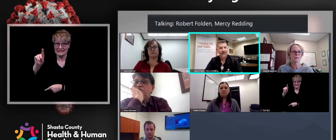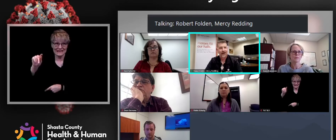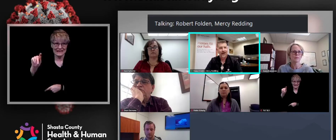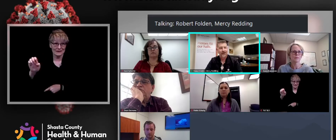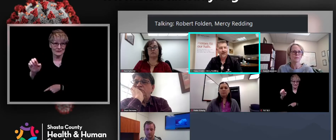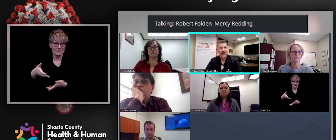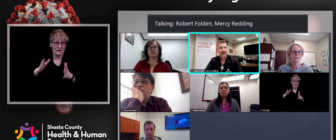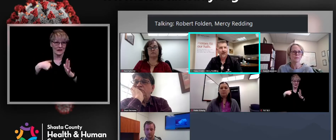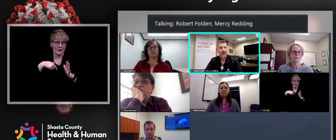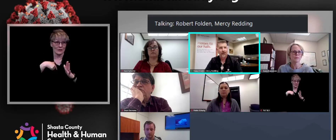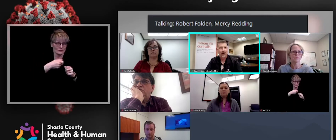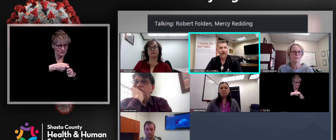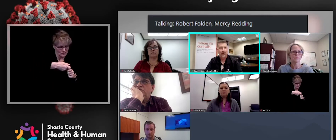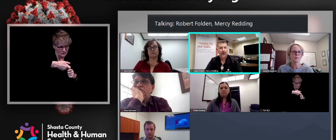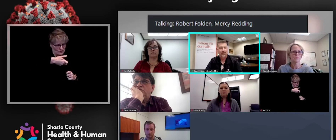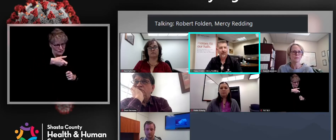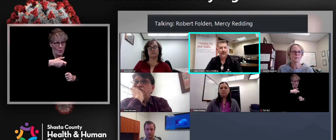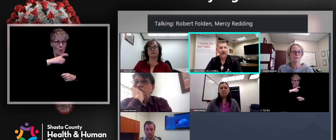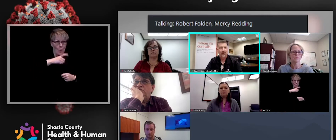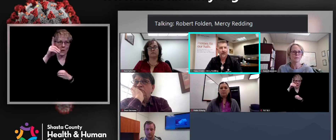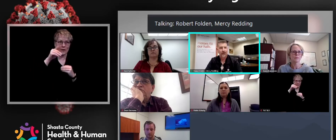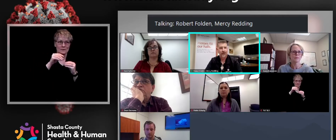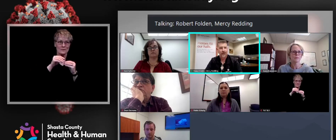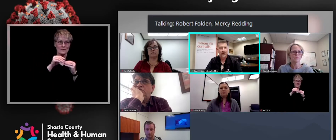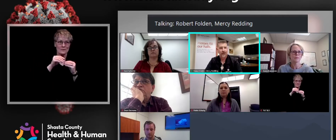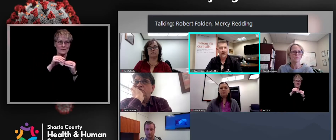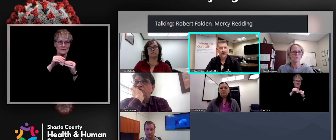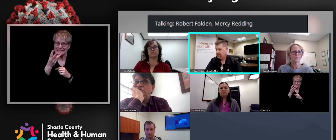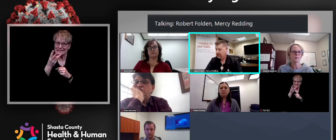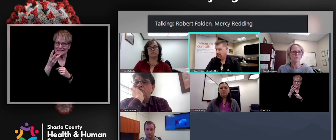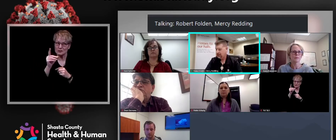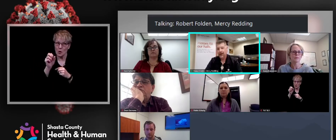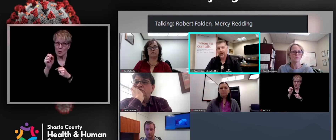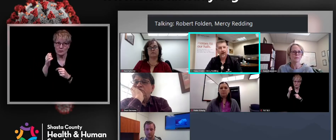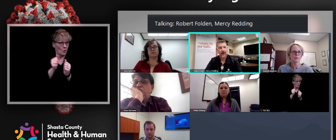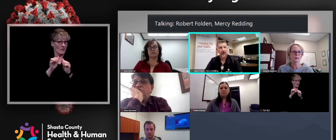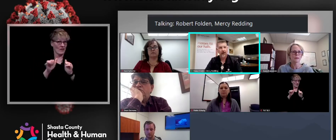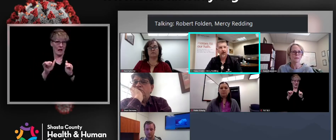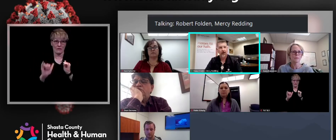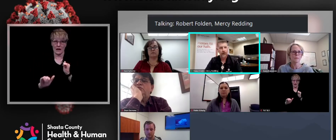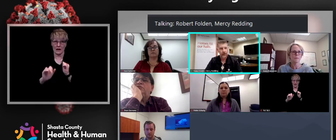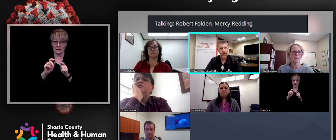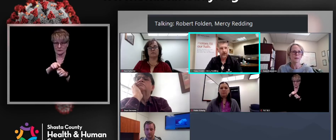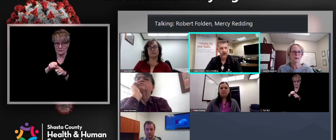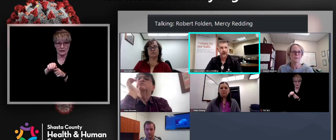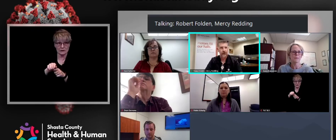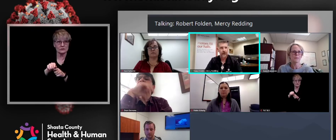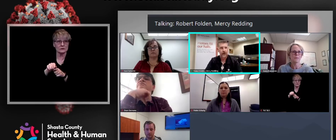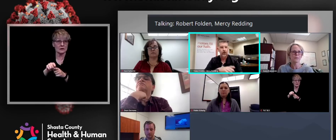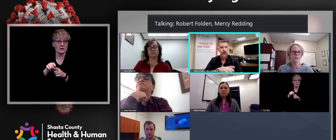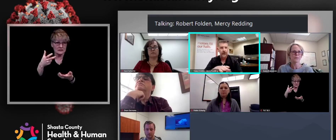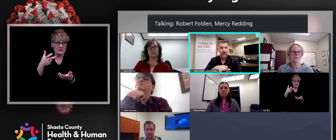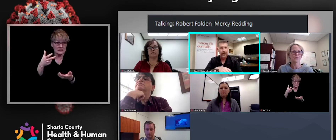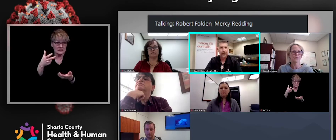the vials tend to only produce five doses. So I think our outlook looks good from that